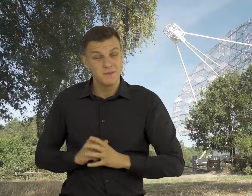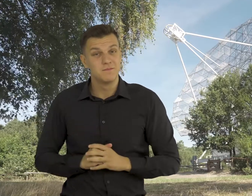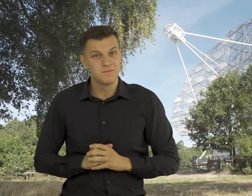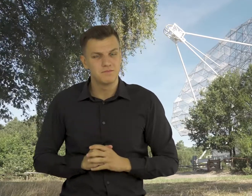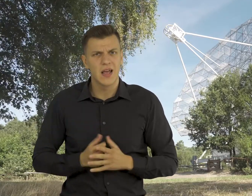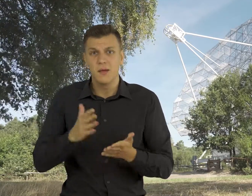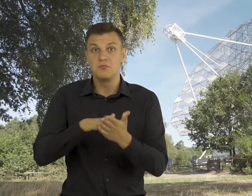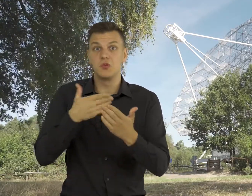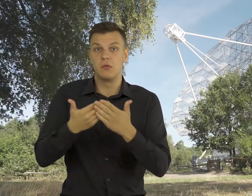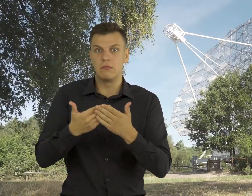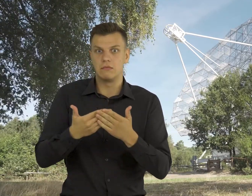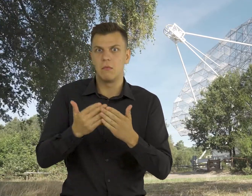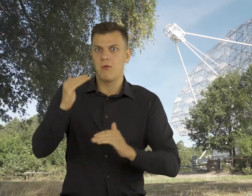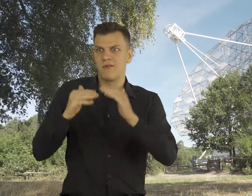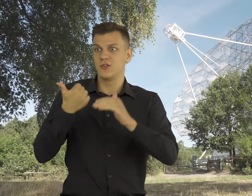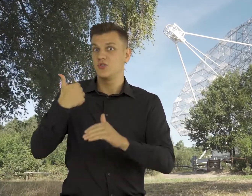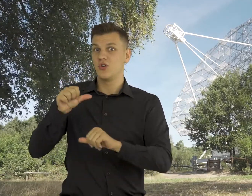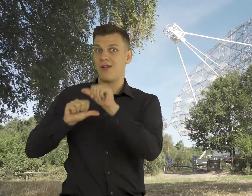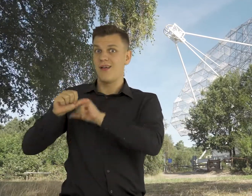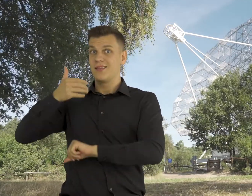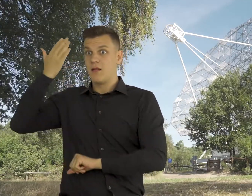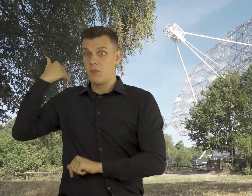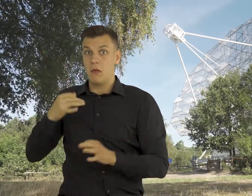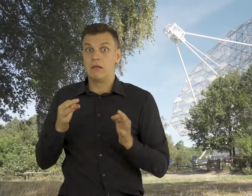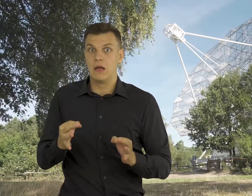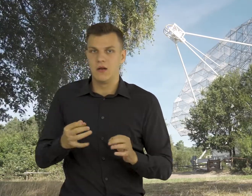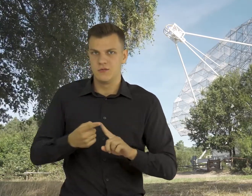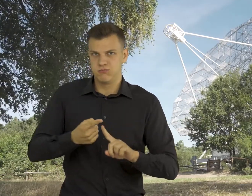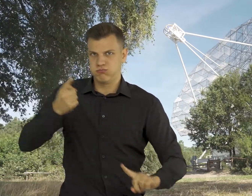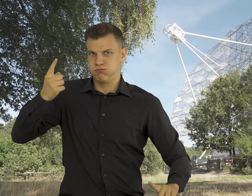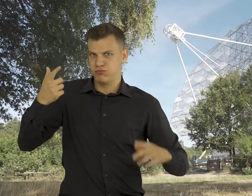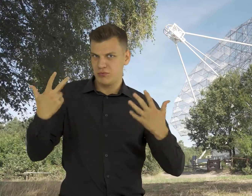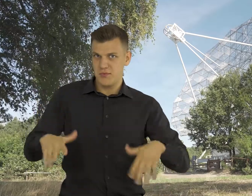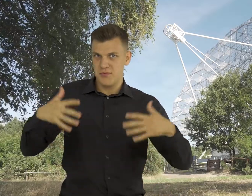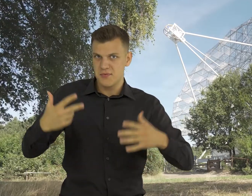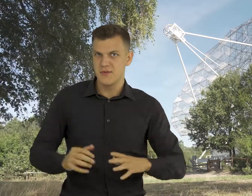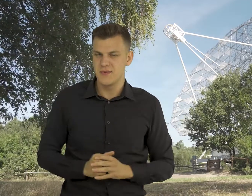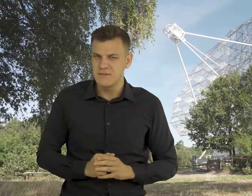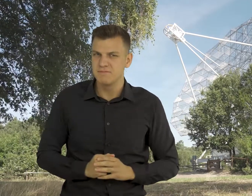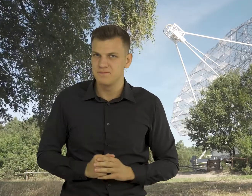The current knowledge of the cosmos is incomparably greater than that of astronomers 100 years ago.